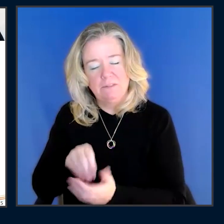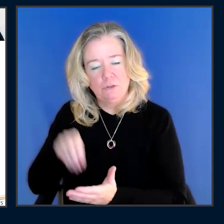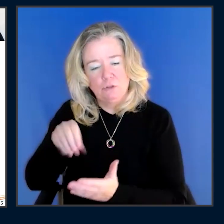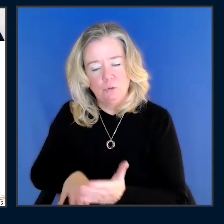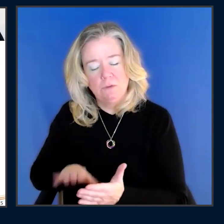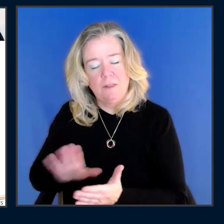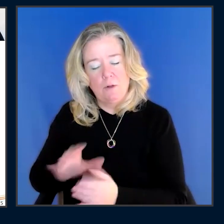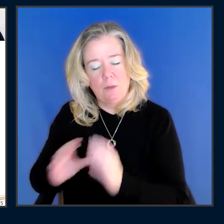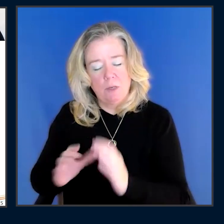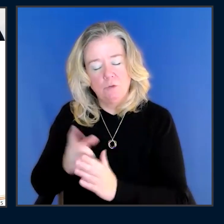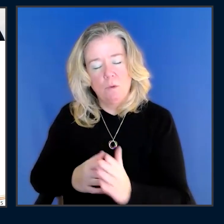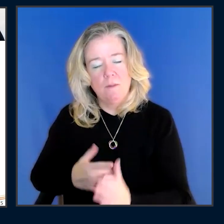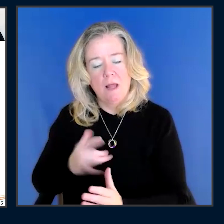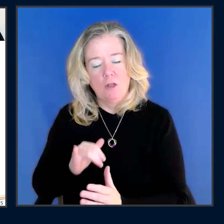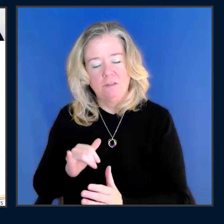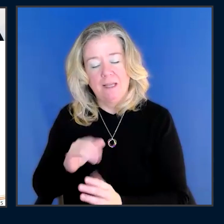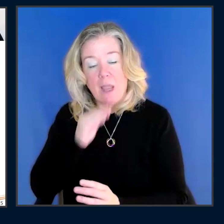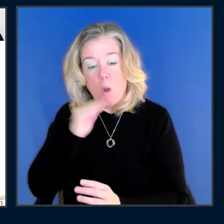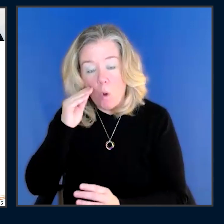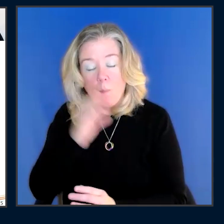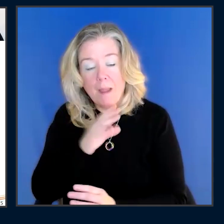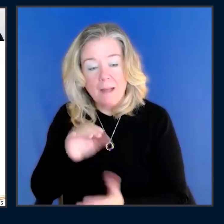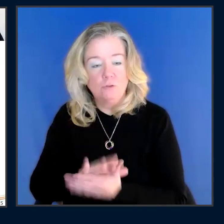about a student's communication and what it looks like